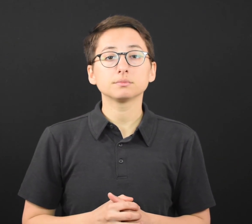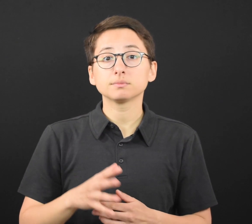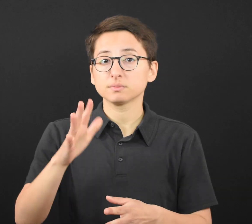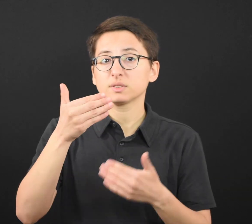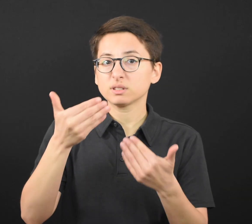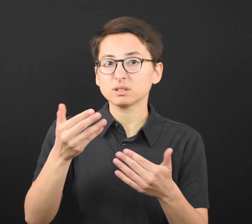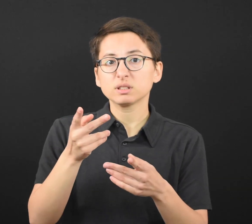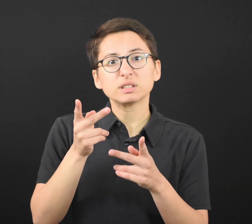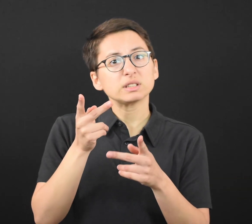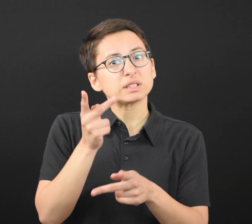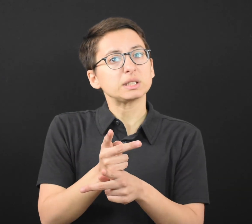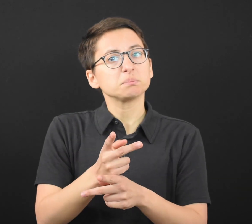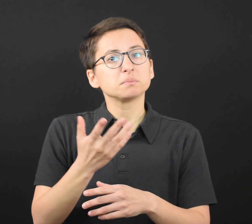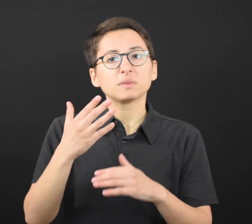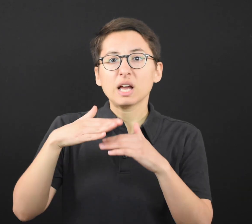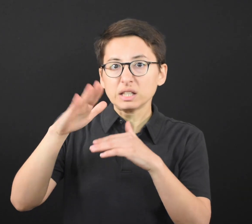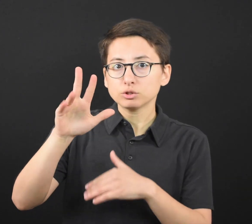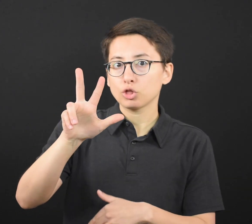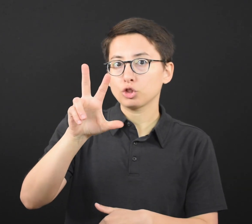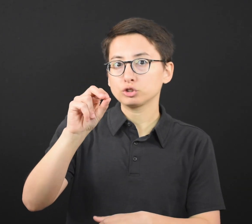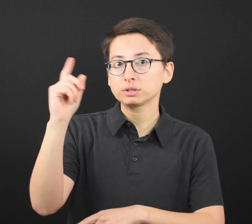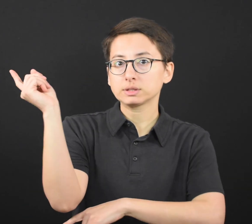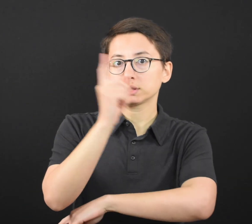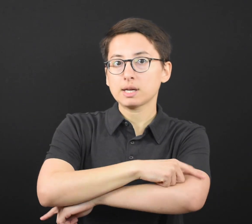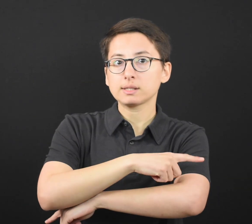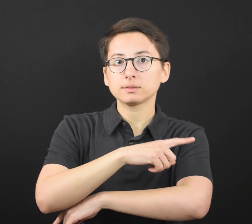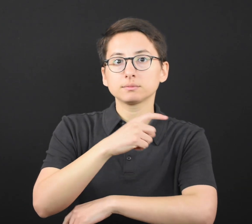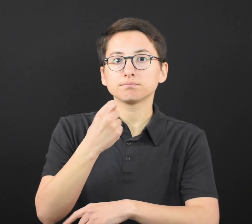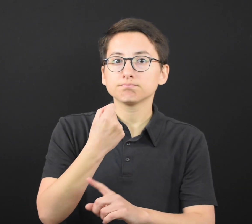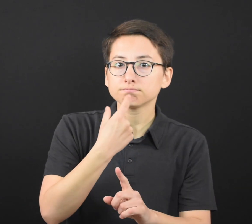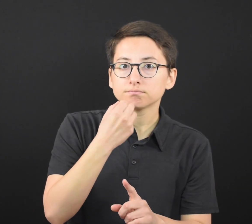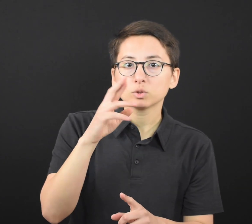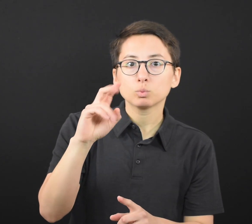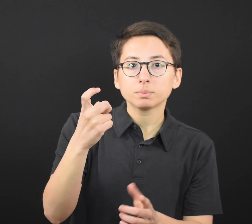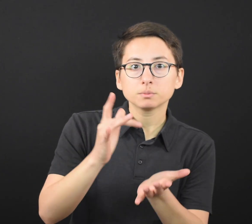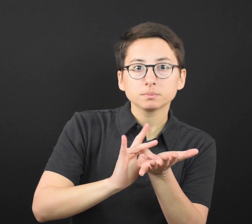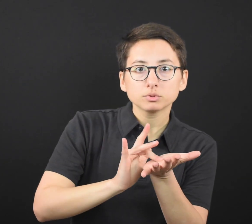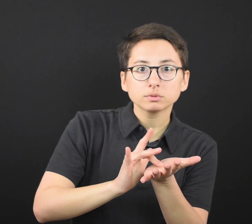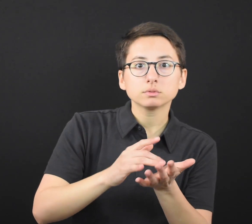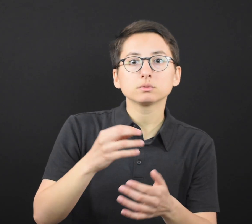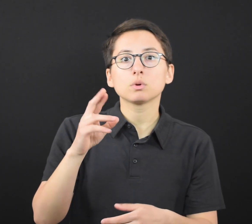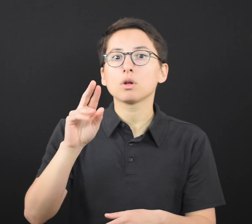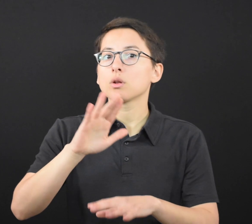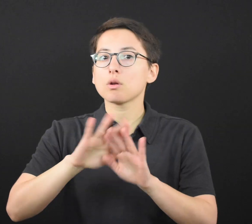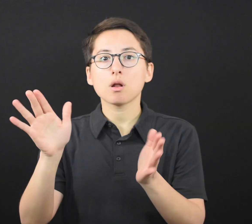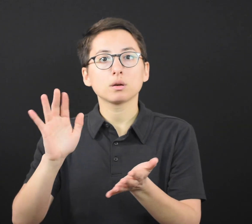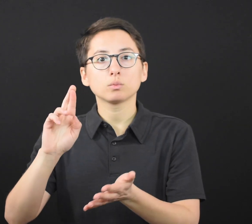Keep at least a 30-day supply of prescription and nonprescription medicines. Talk to your